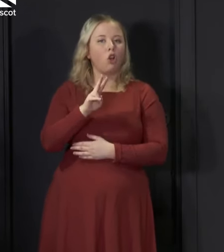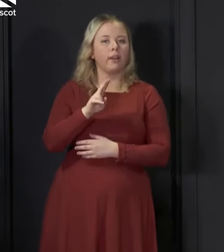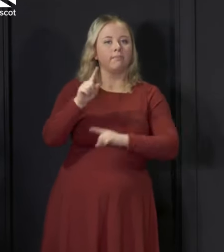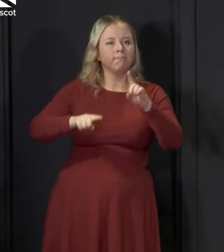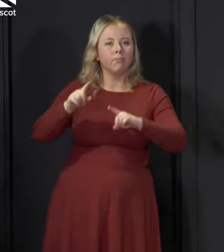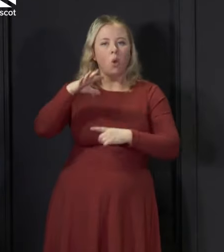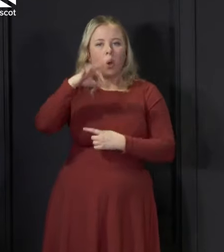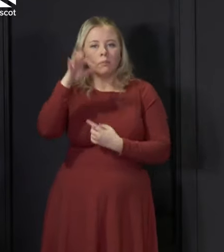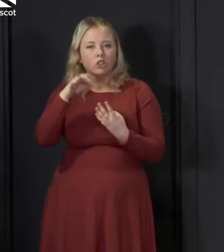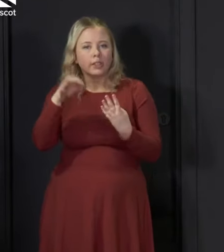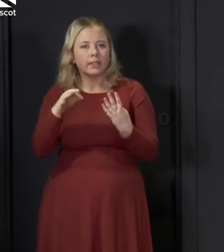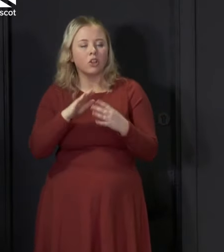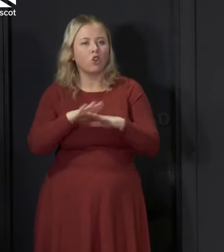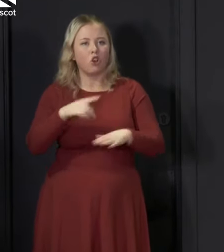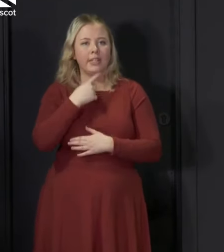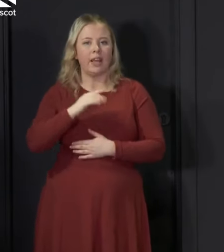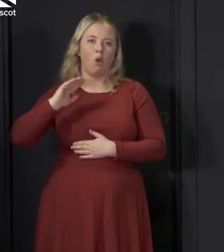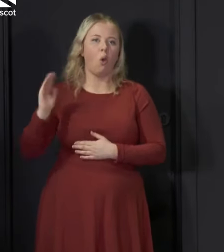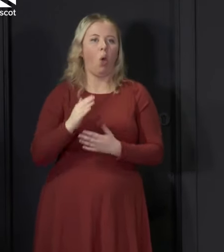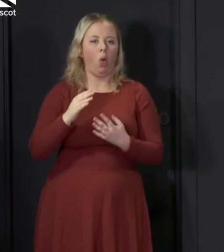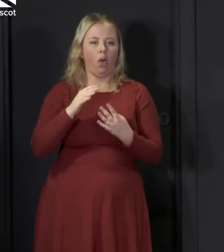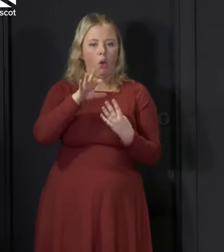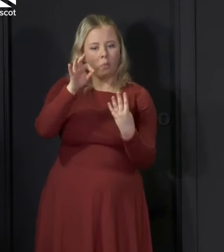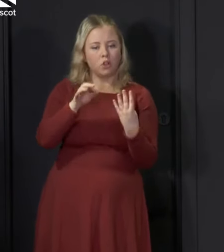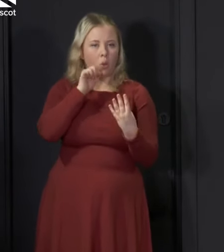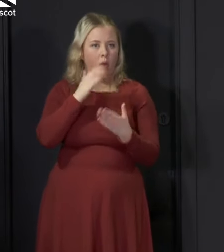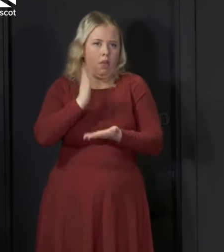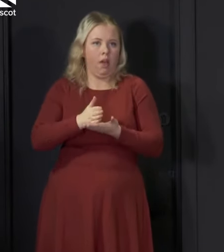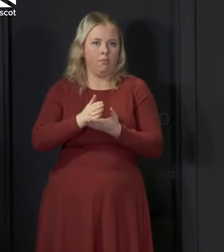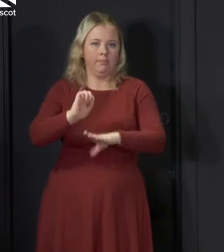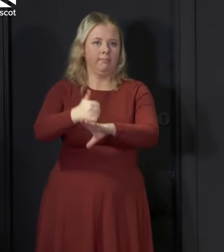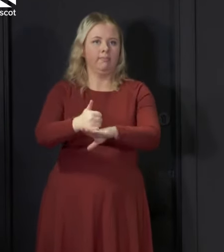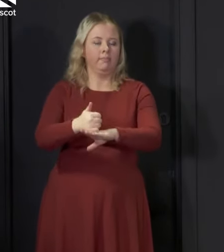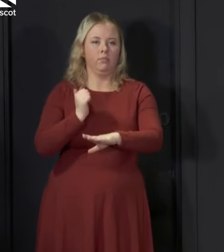Which is not to say any of those options will be implemented any time soon. So I am hearing